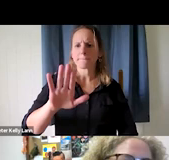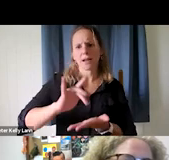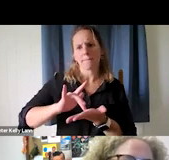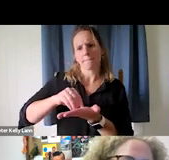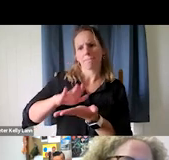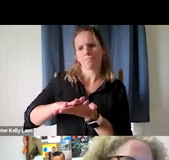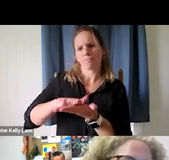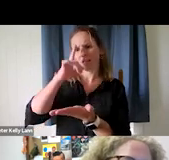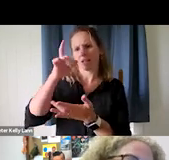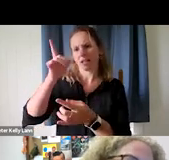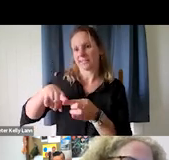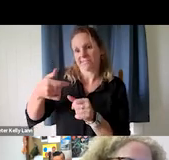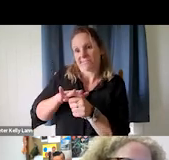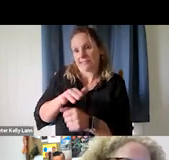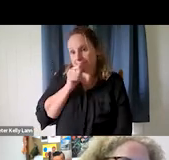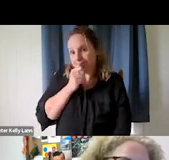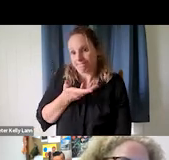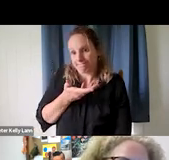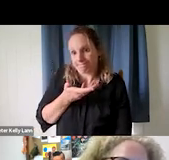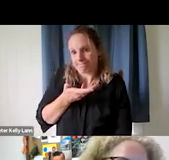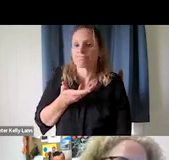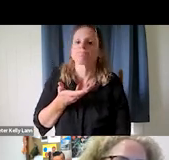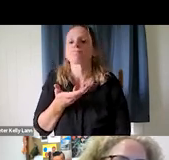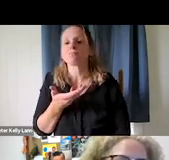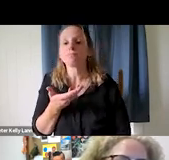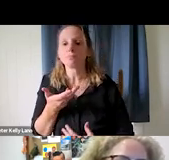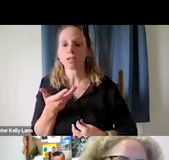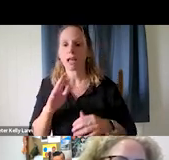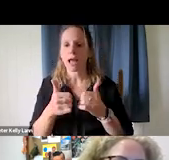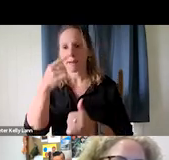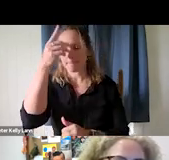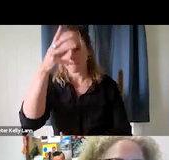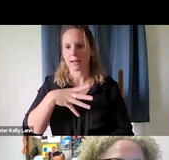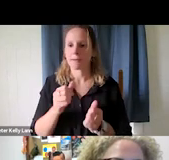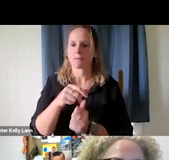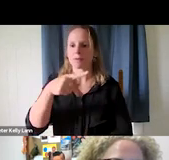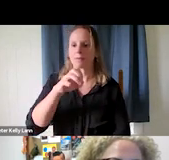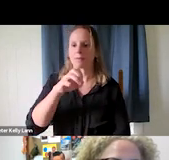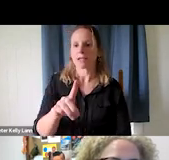because I couldn't hide it, I did research on how Black men with PTSD and alcohol use disorders